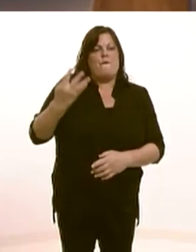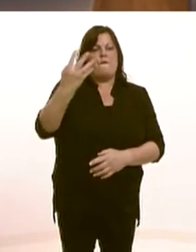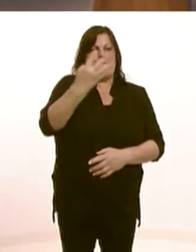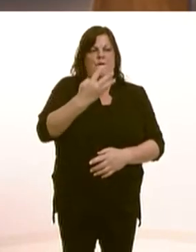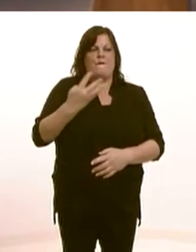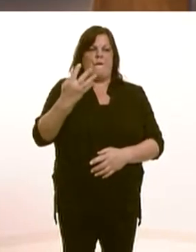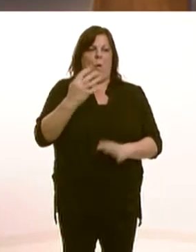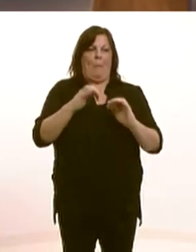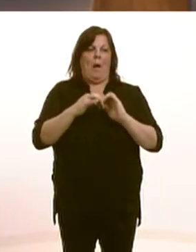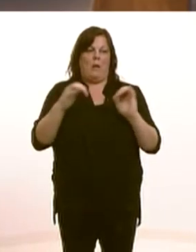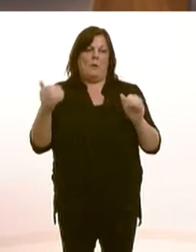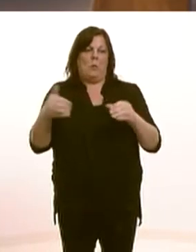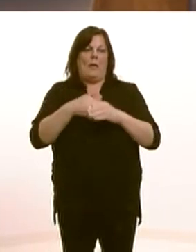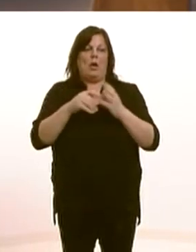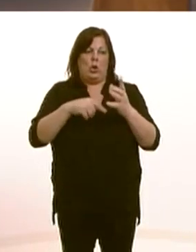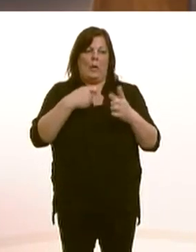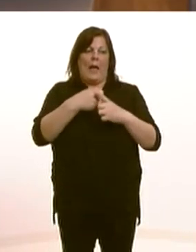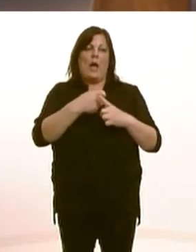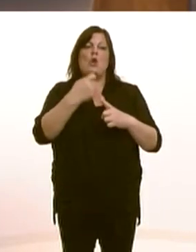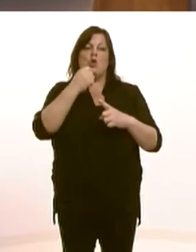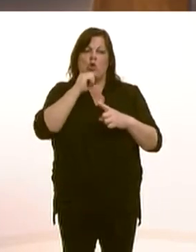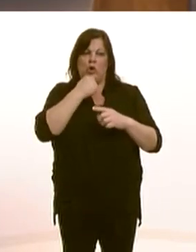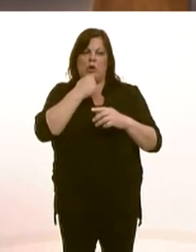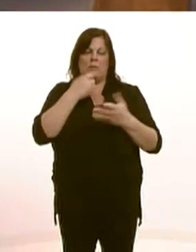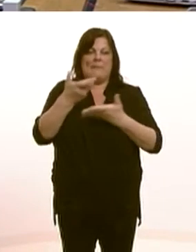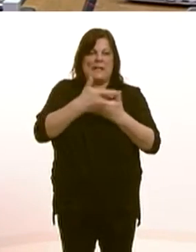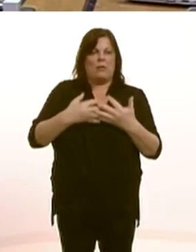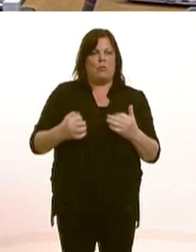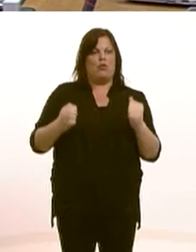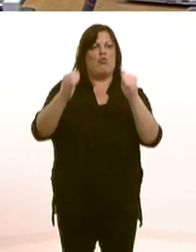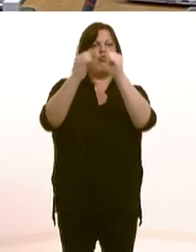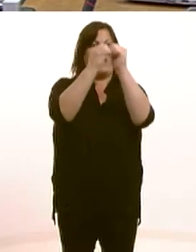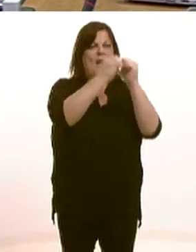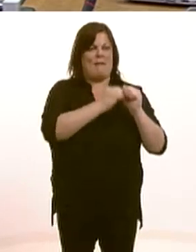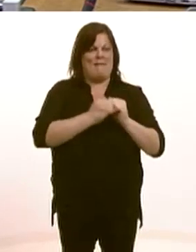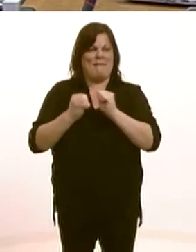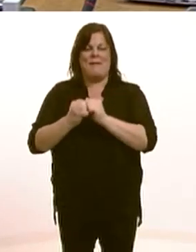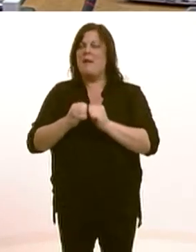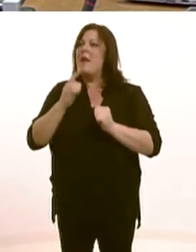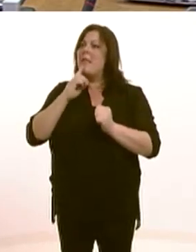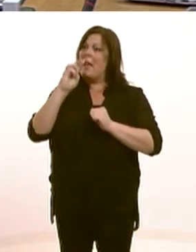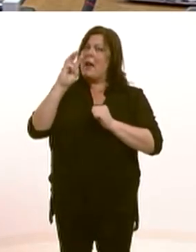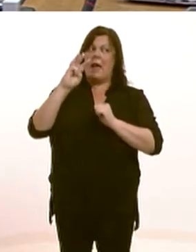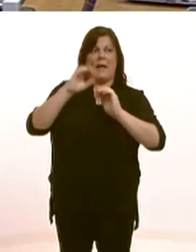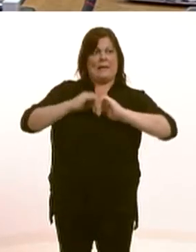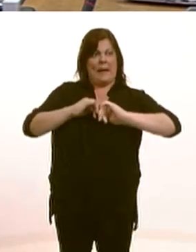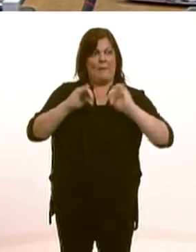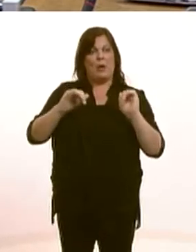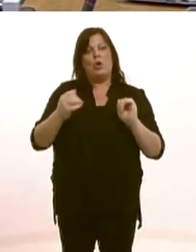I stand by that. I was the first to say it. Leanne Wood: So the Assembly should have a veto. Carwyn Jones: Of course the Assembly should have an opportunity to ratify any deal thatís